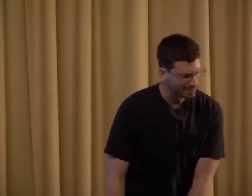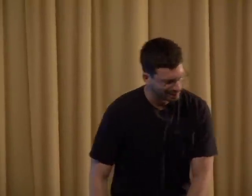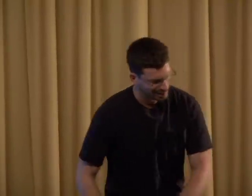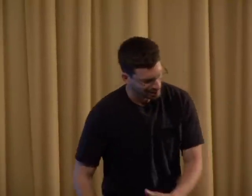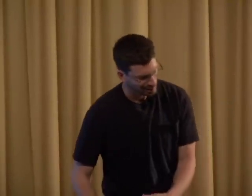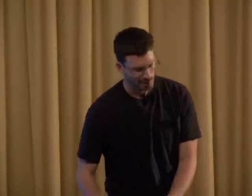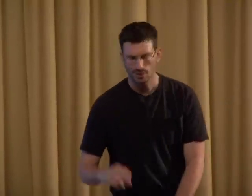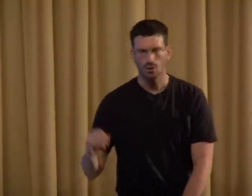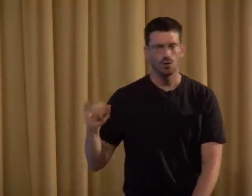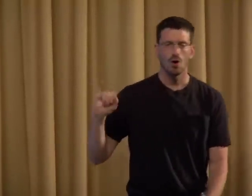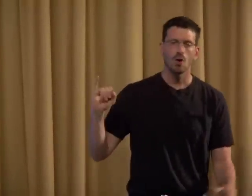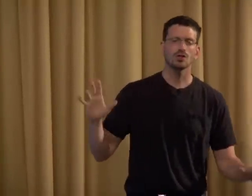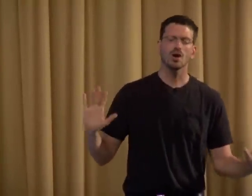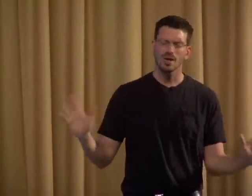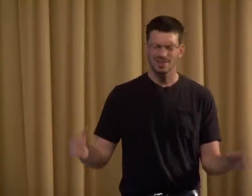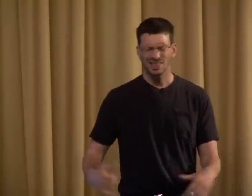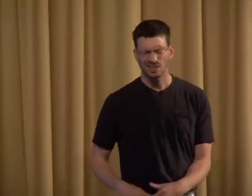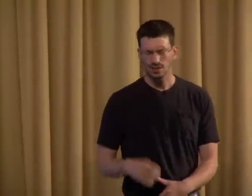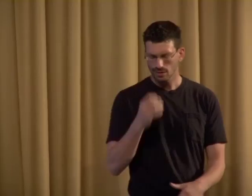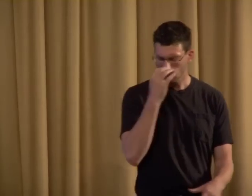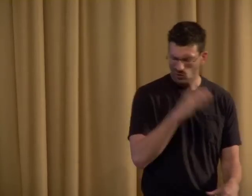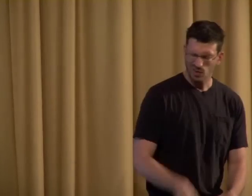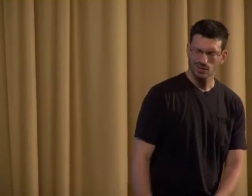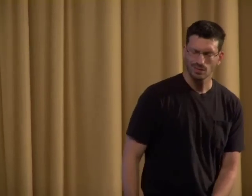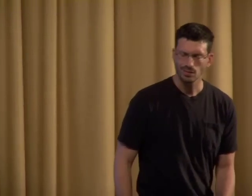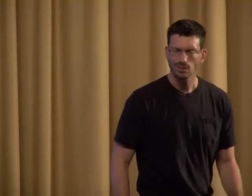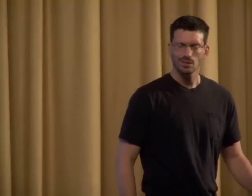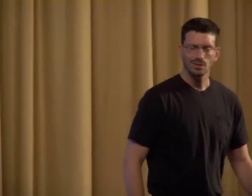One day he was playing basketball and he tweaked his knee. It's ok, he thought. No big deal. I'll just ignore it. A week, two weeks...and it swelled up more and more.